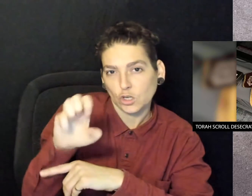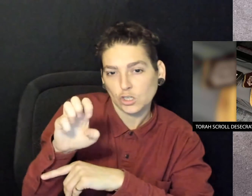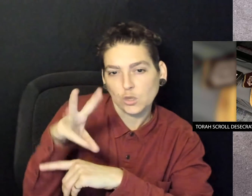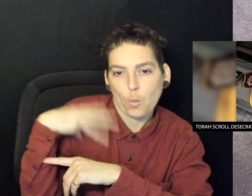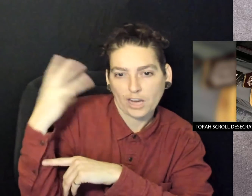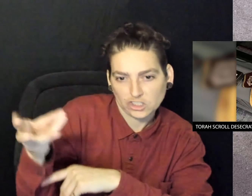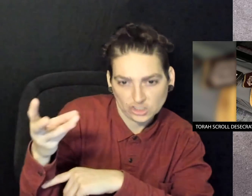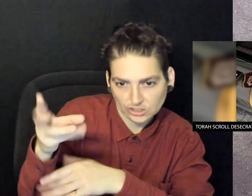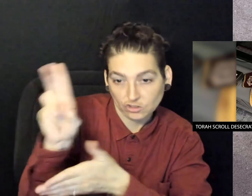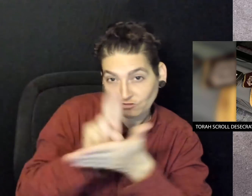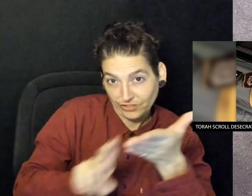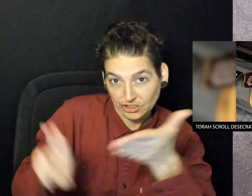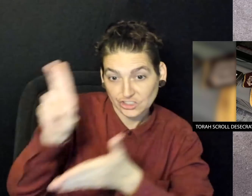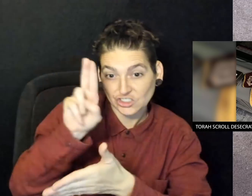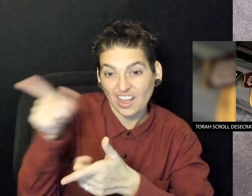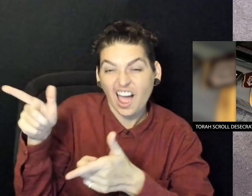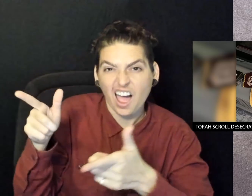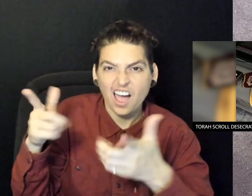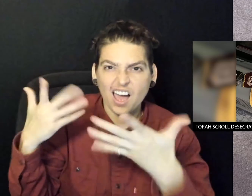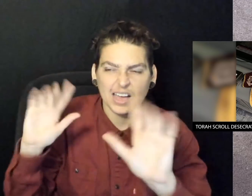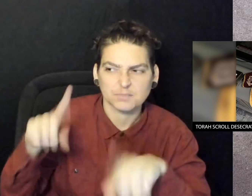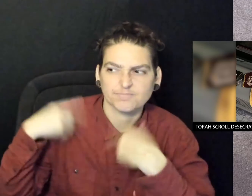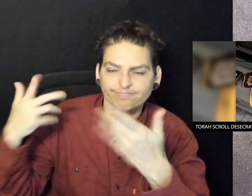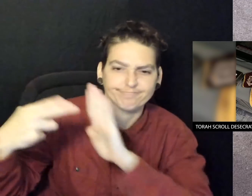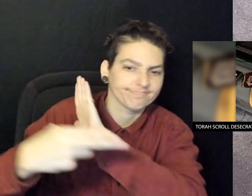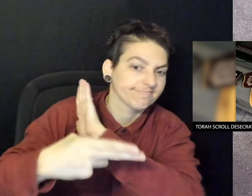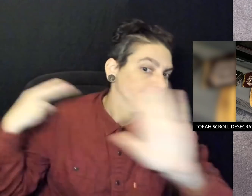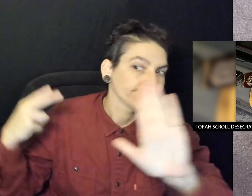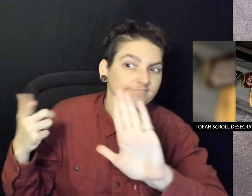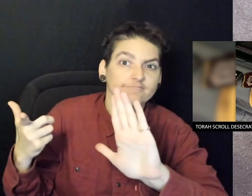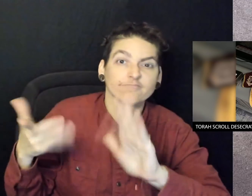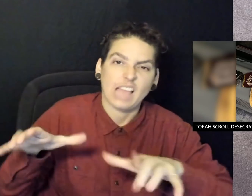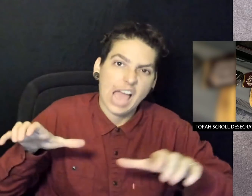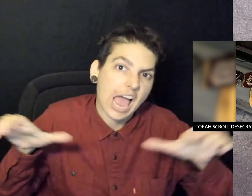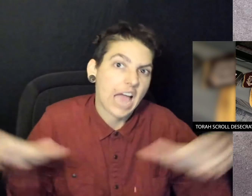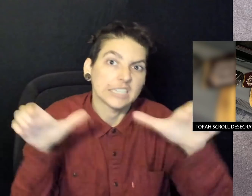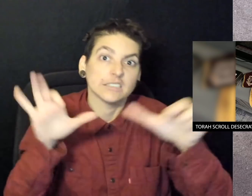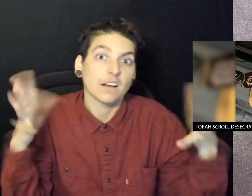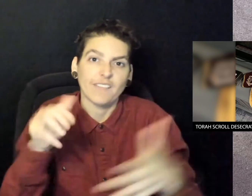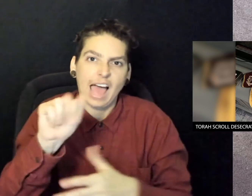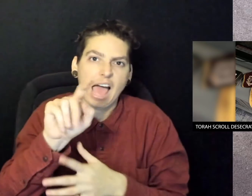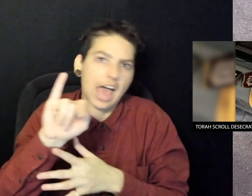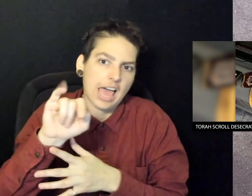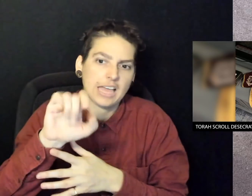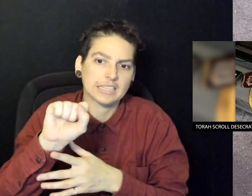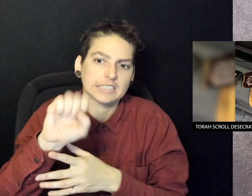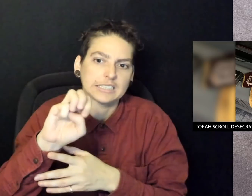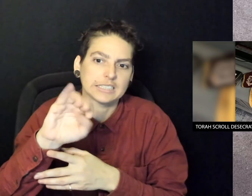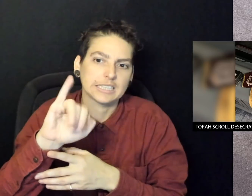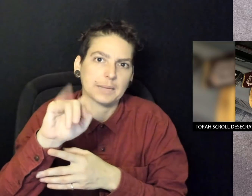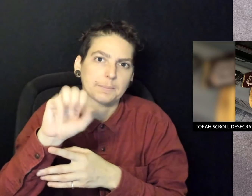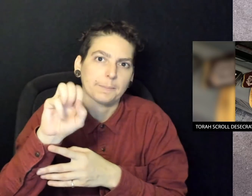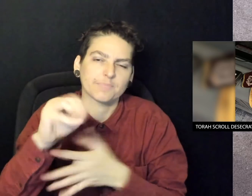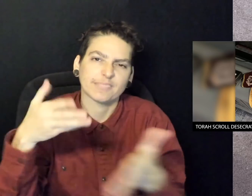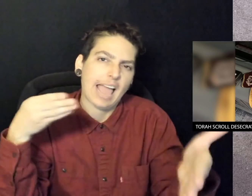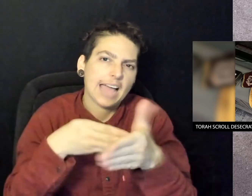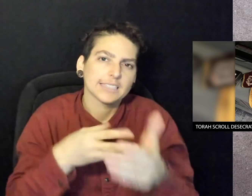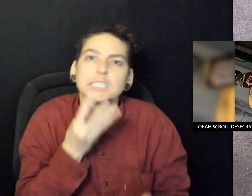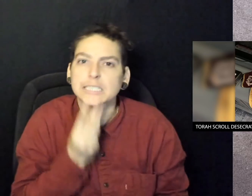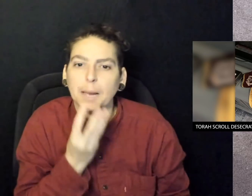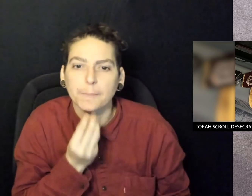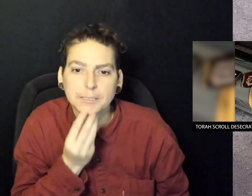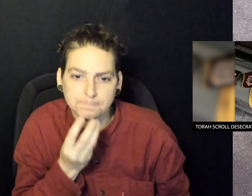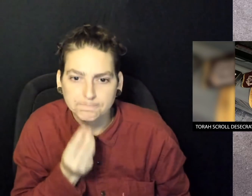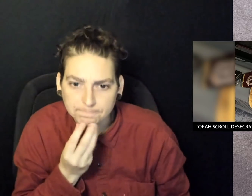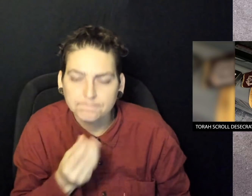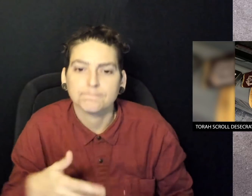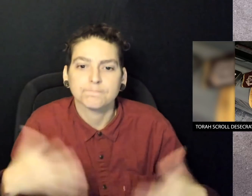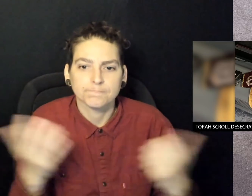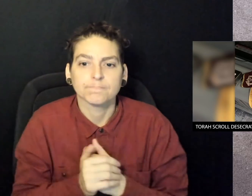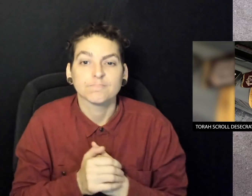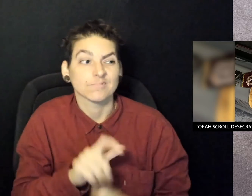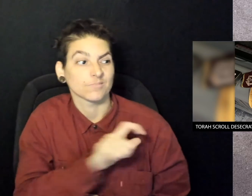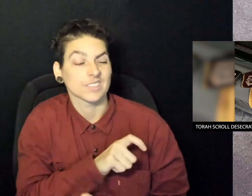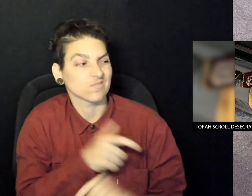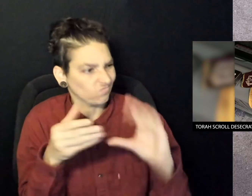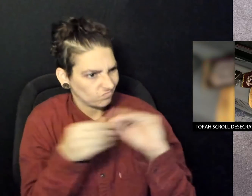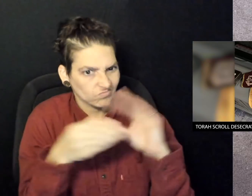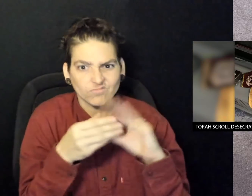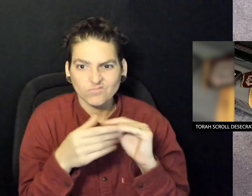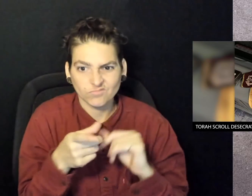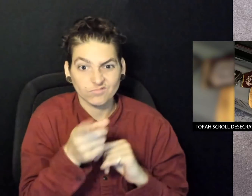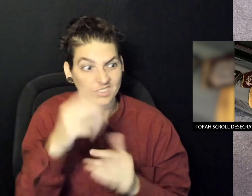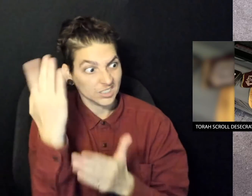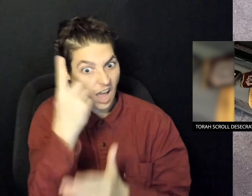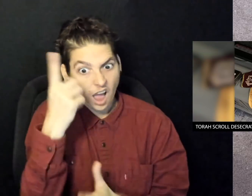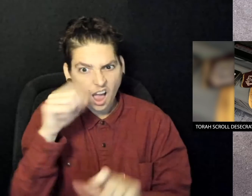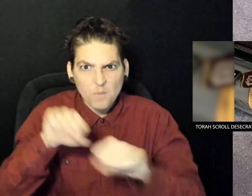crime on the campus of George Washington University is being described as an act of anti-Semitism